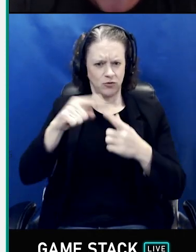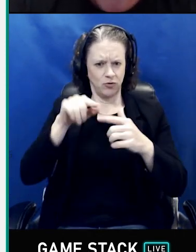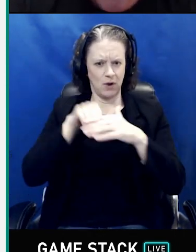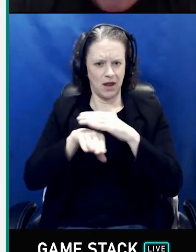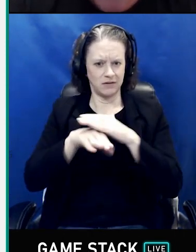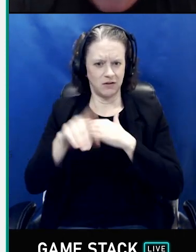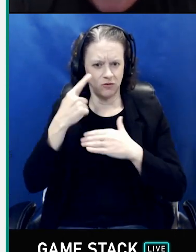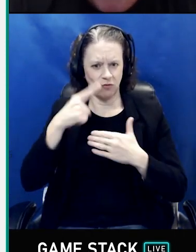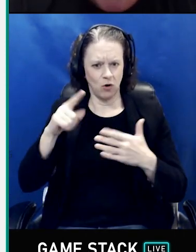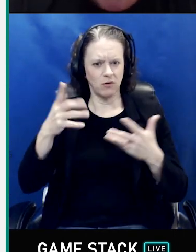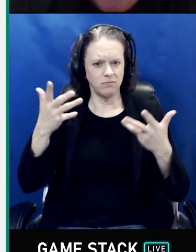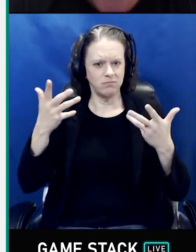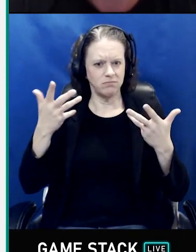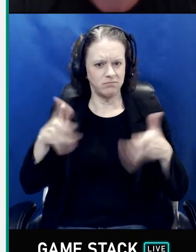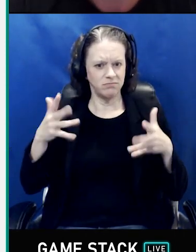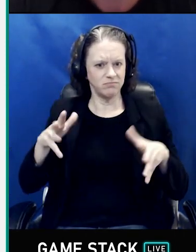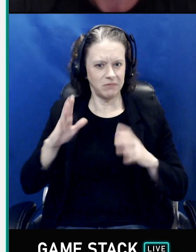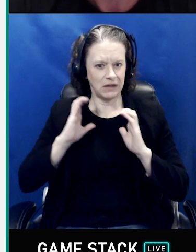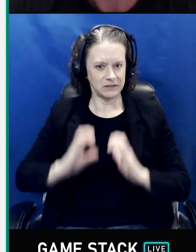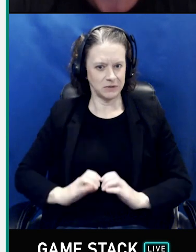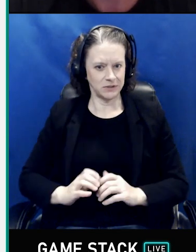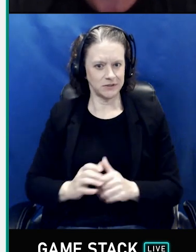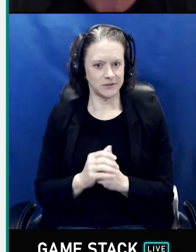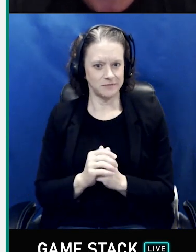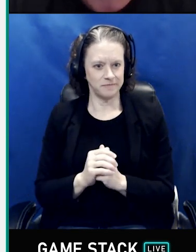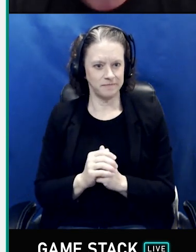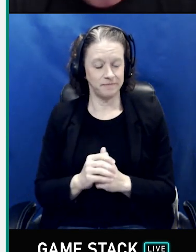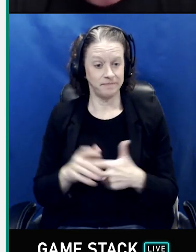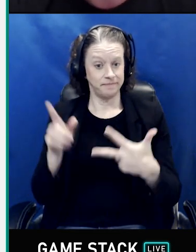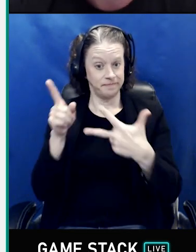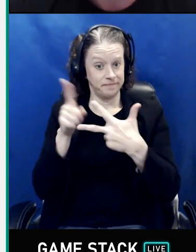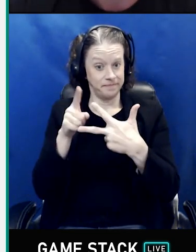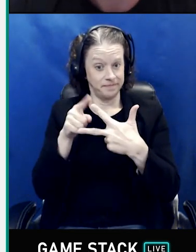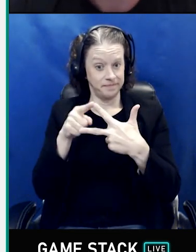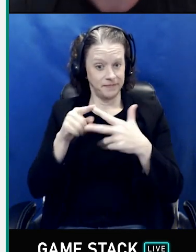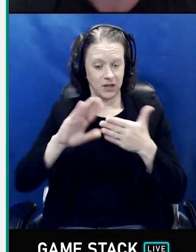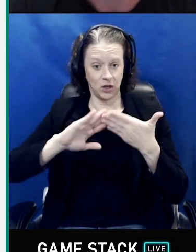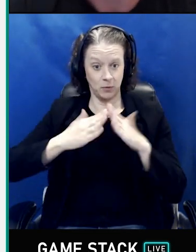The next main pillar is Community. There's the global Xbox Community,